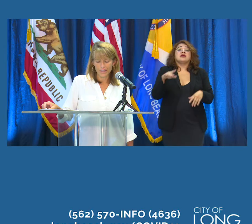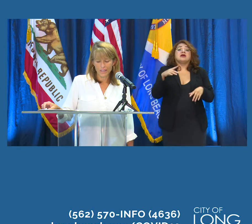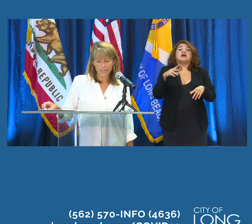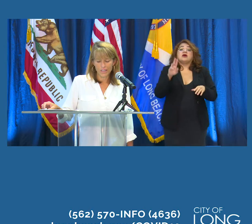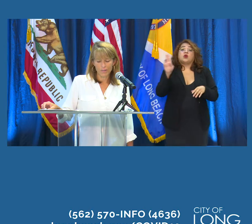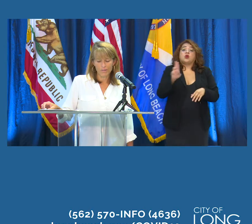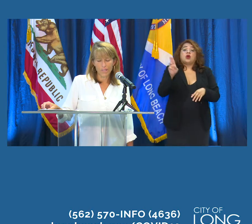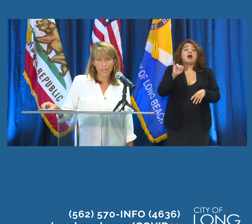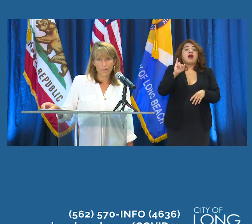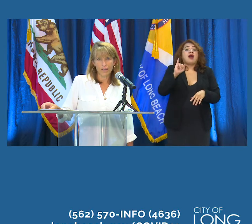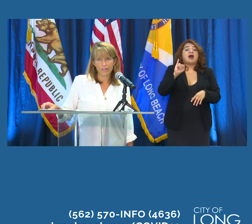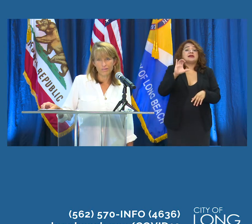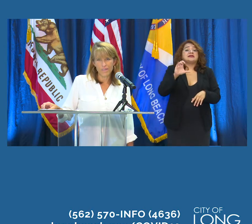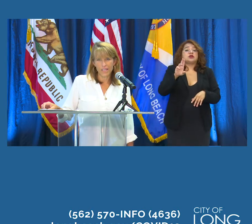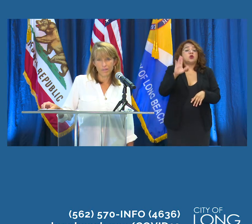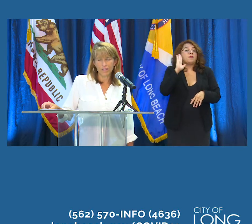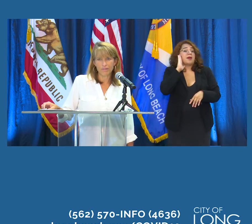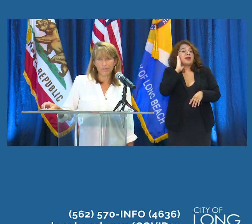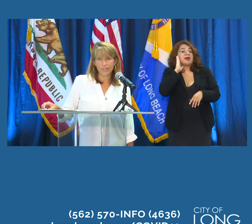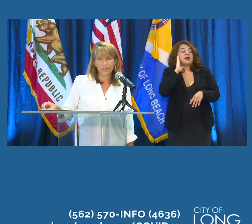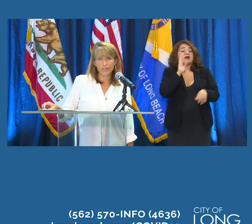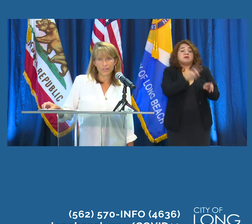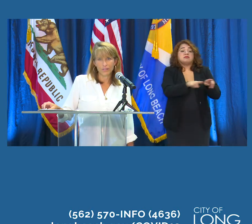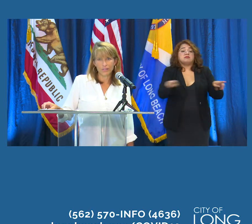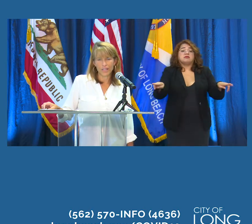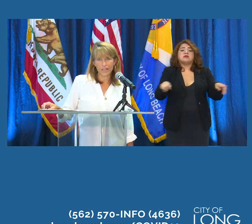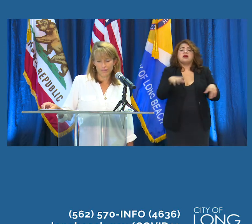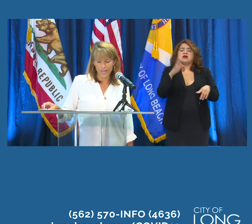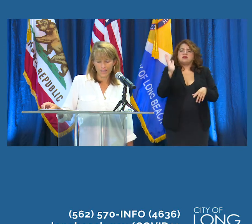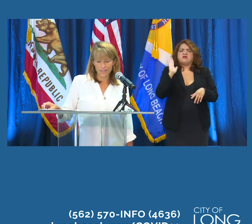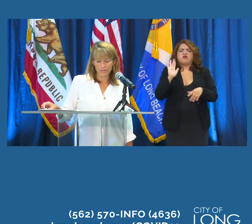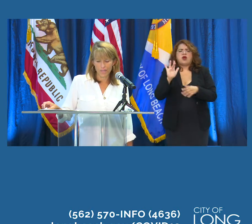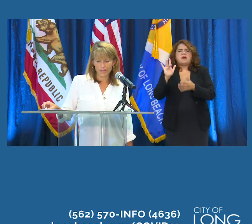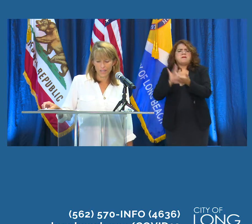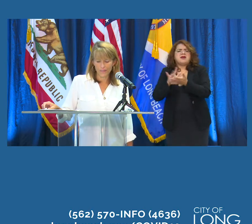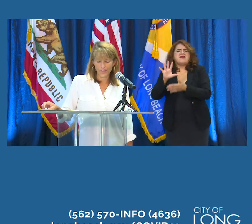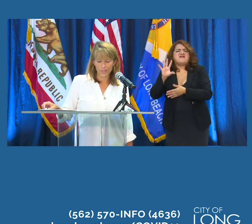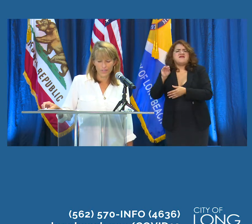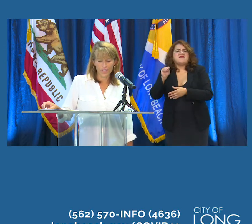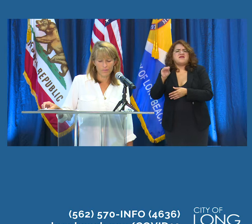So we've been at about, in the mid 50s to, for ICU bed utilization.